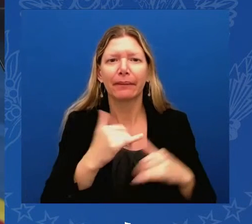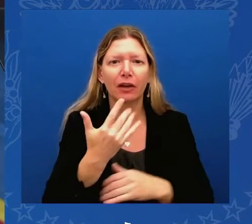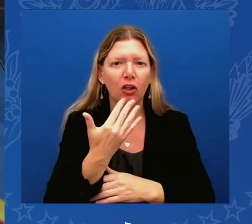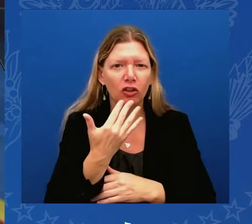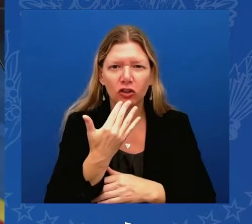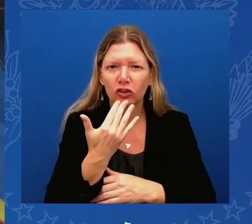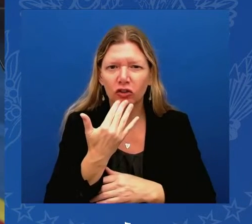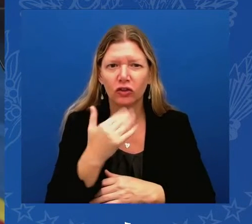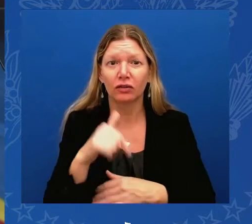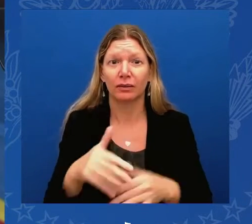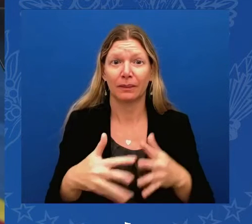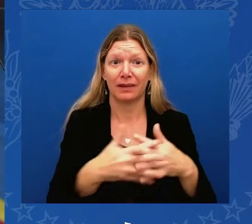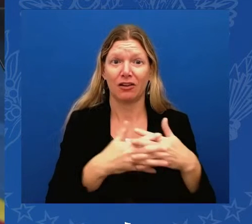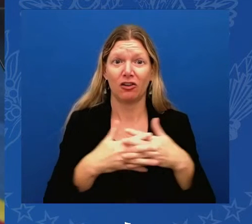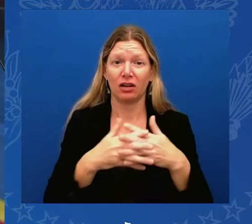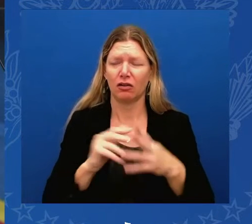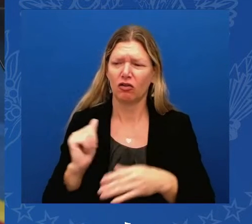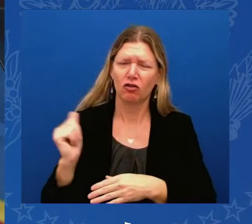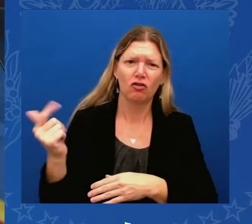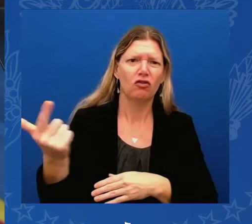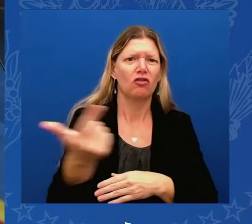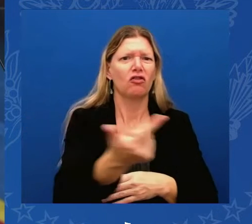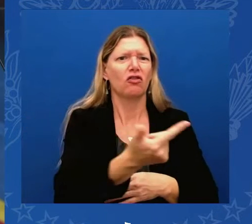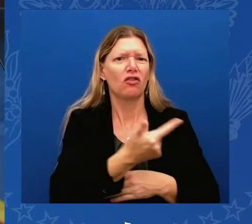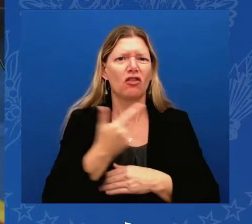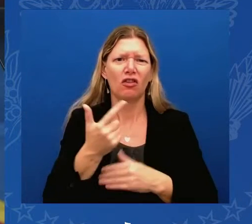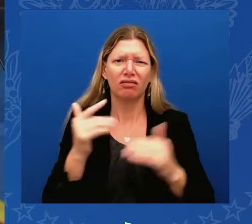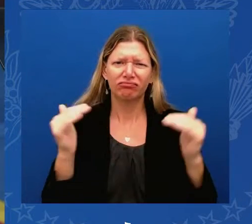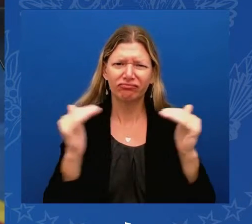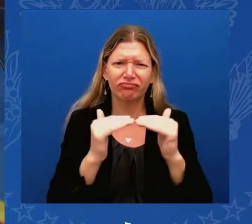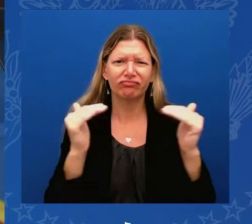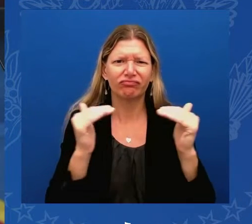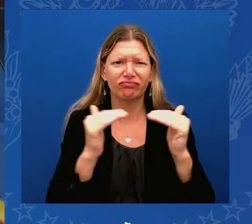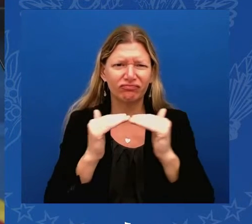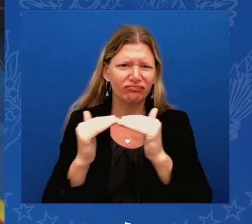Extremists close the doors of opportunity; strike down affirmative action;